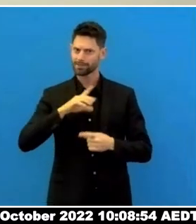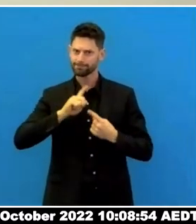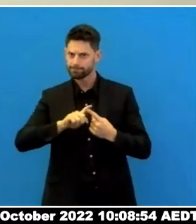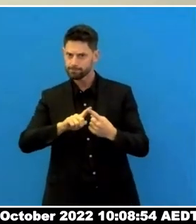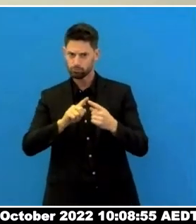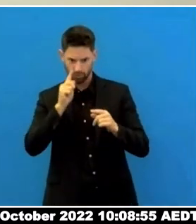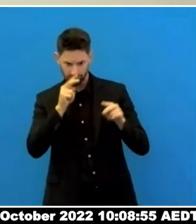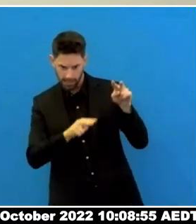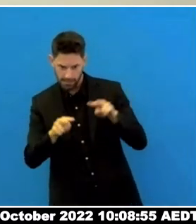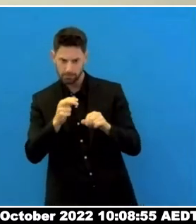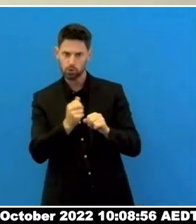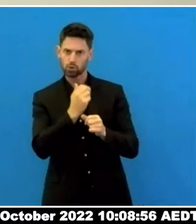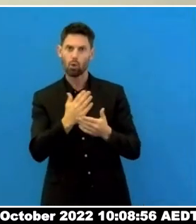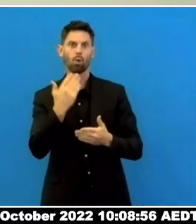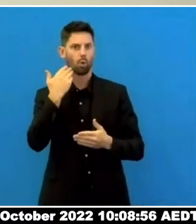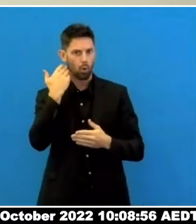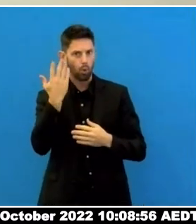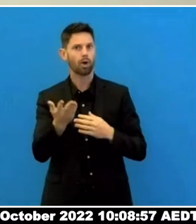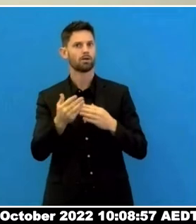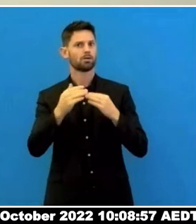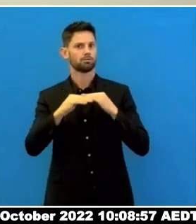It must always be aimed at the empowerment, healing